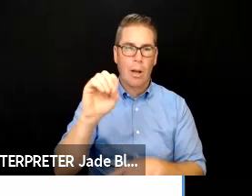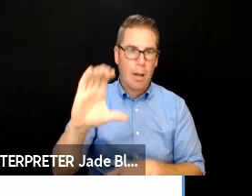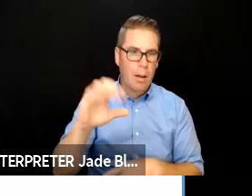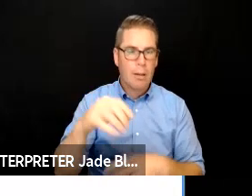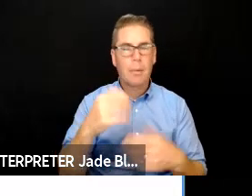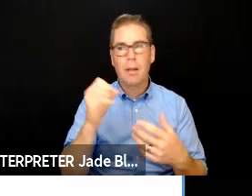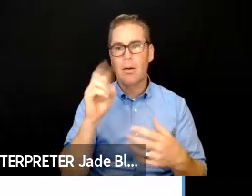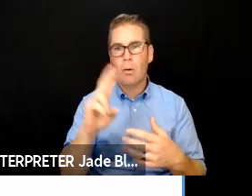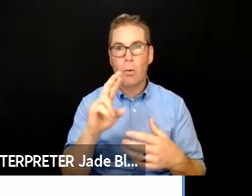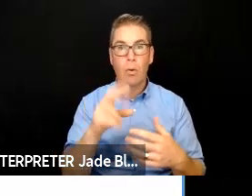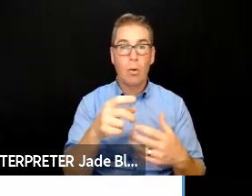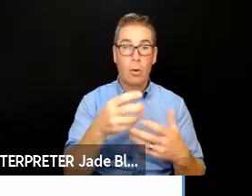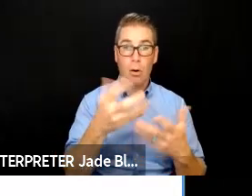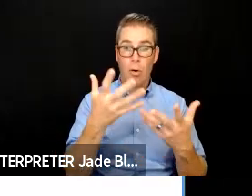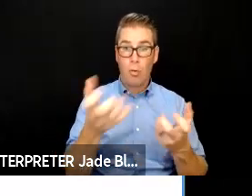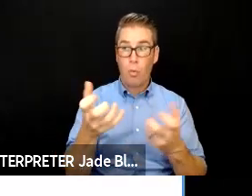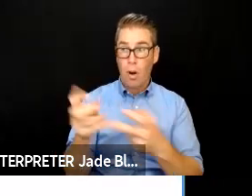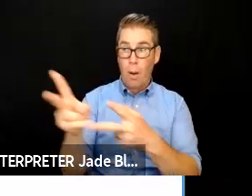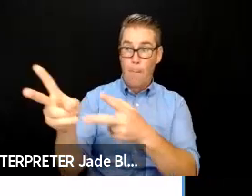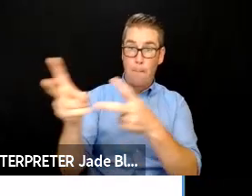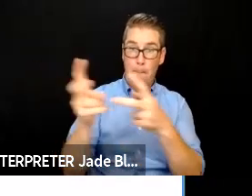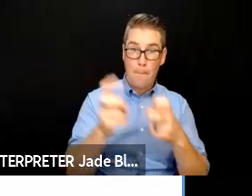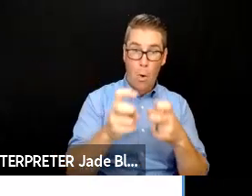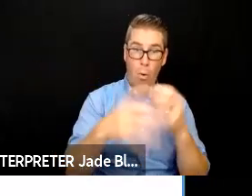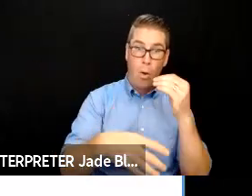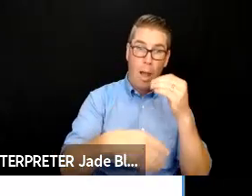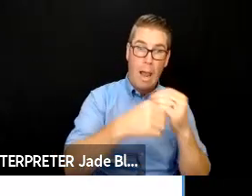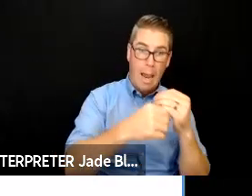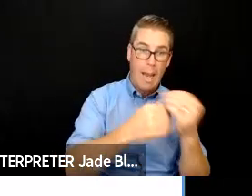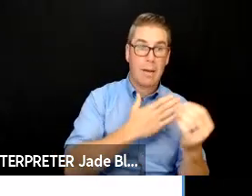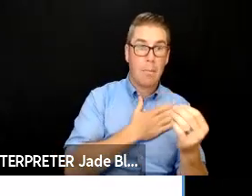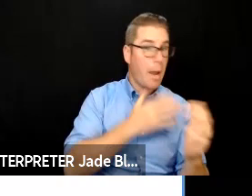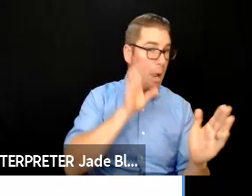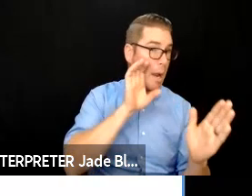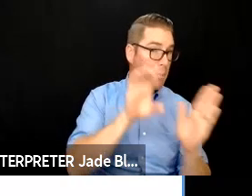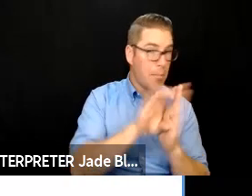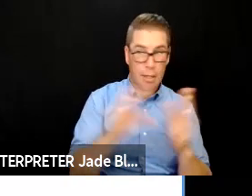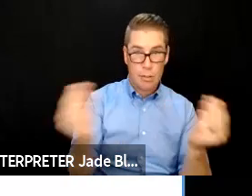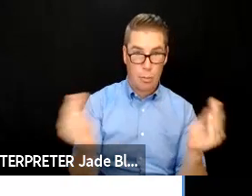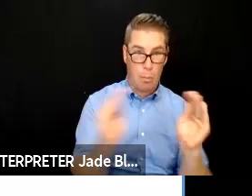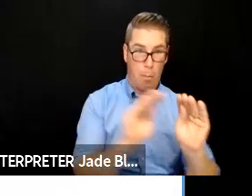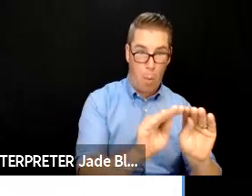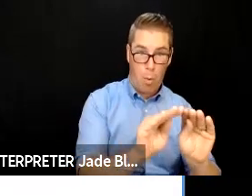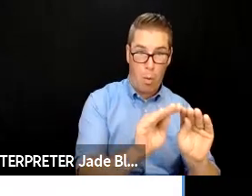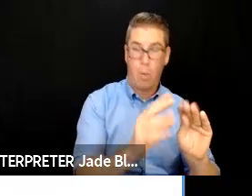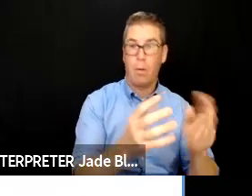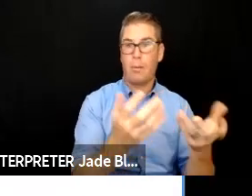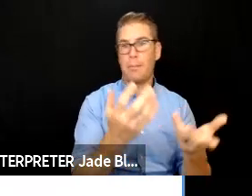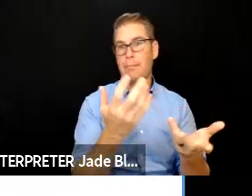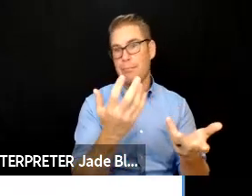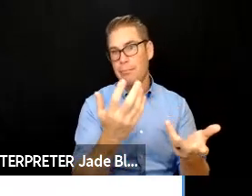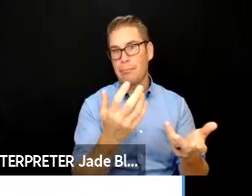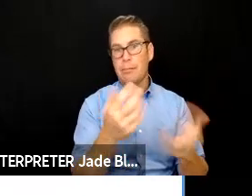Sally Potter: This image with the little symbols on it. I have found that on a website. And then I had to